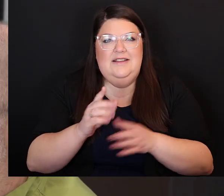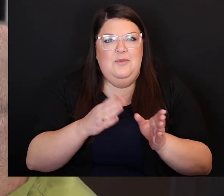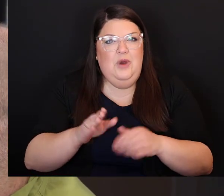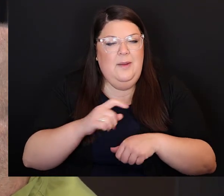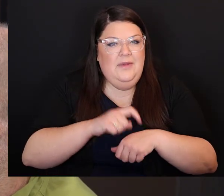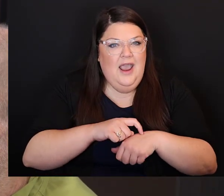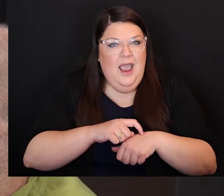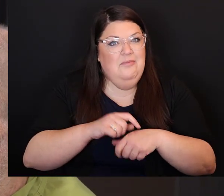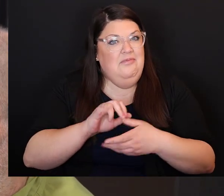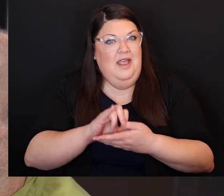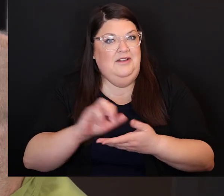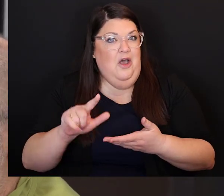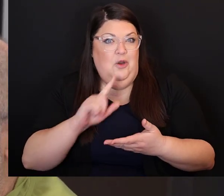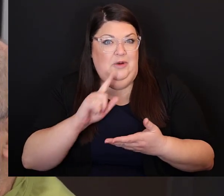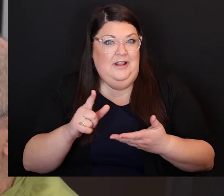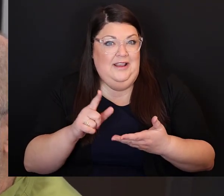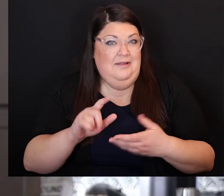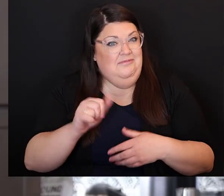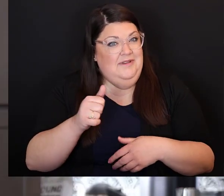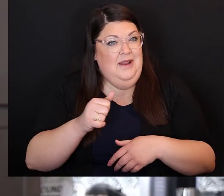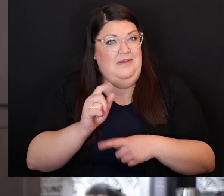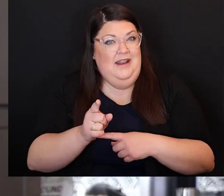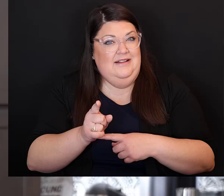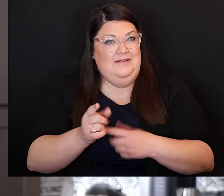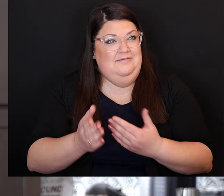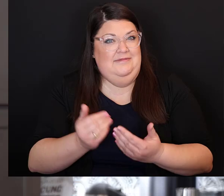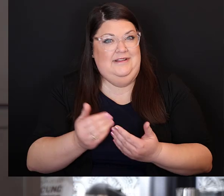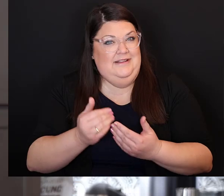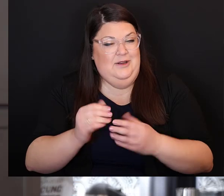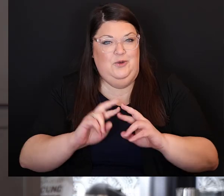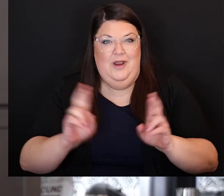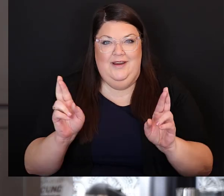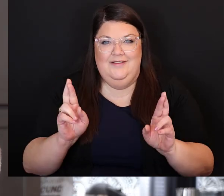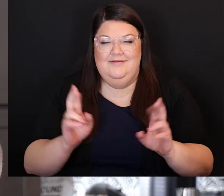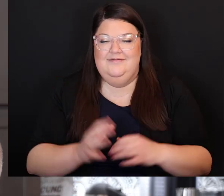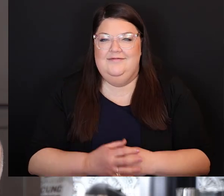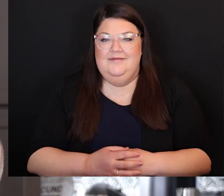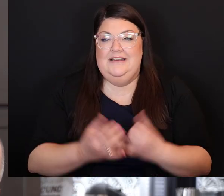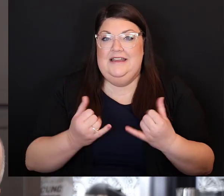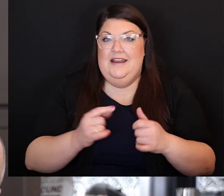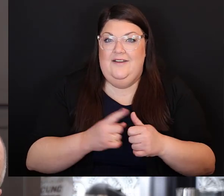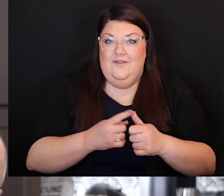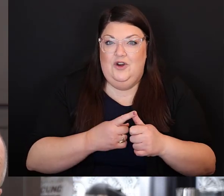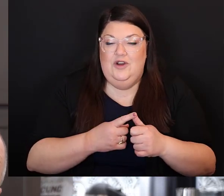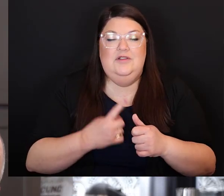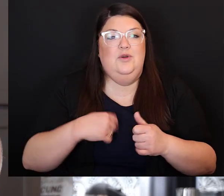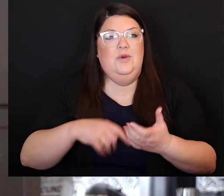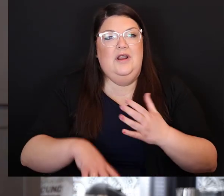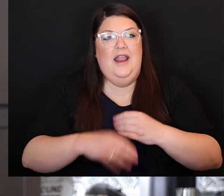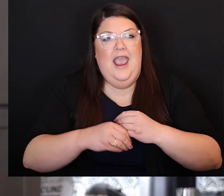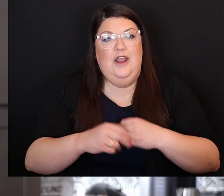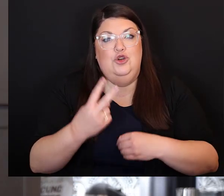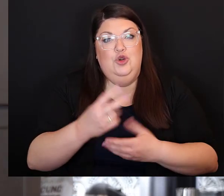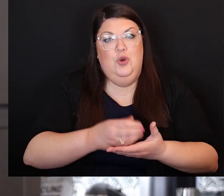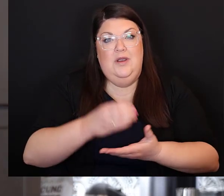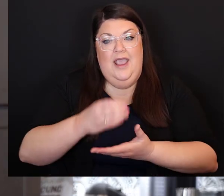10 minutes of prep time and ready to go. Okay, so first we're gonna add our two cans of chickpeas